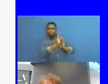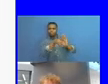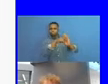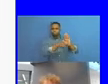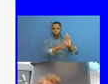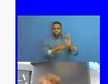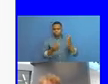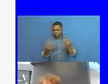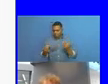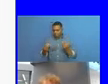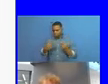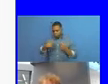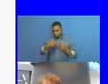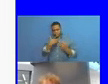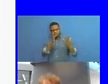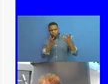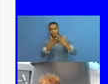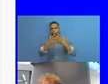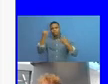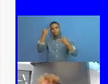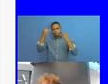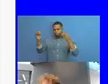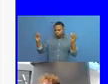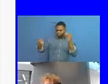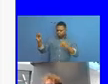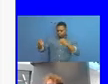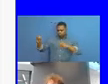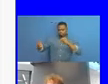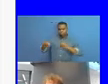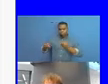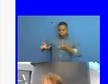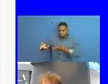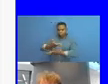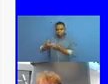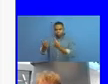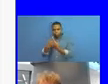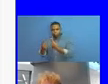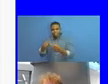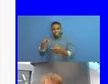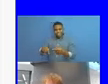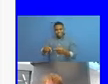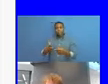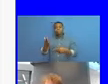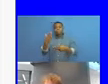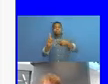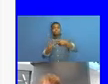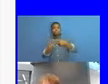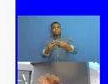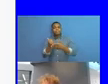to what is really the change we want to make with regards to the Perform Europe priorities, climate change, diversity,